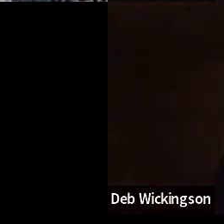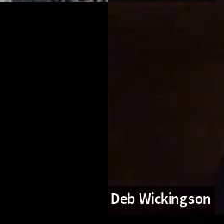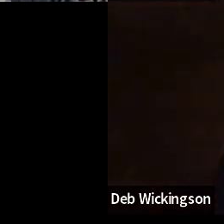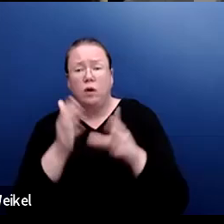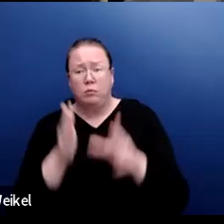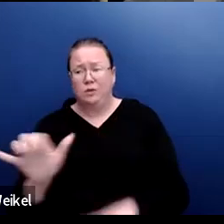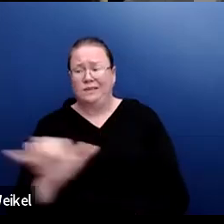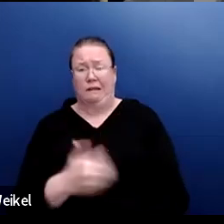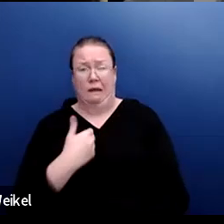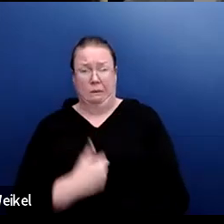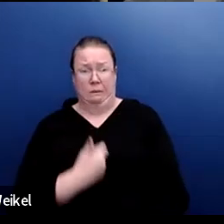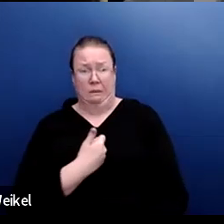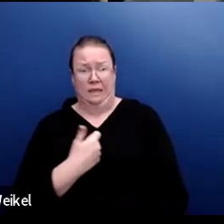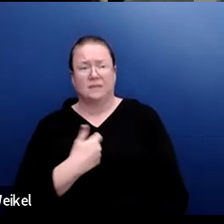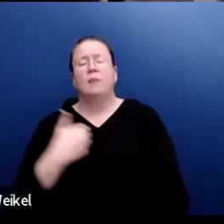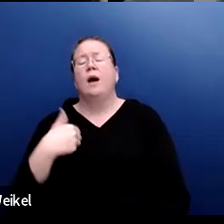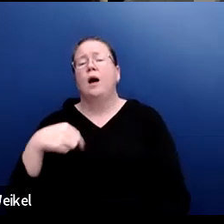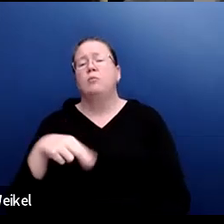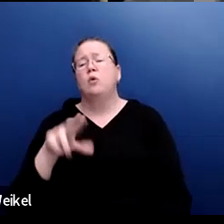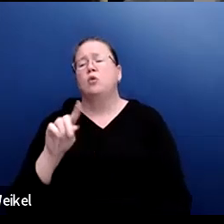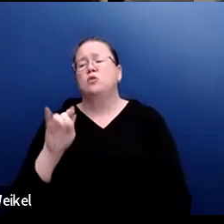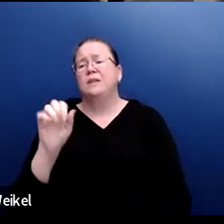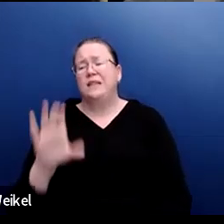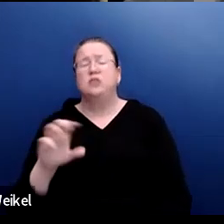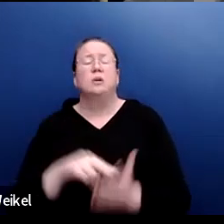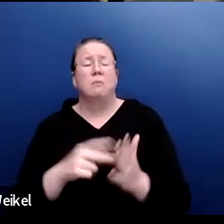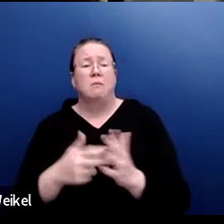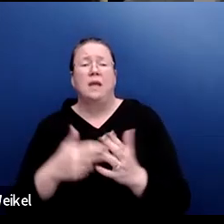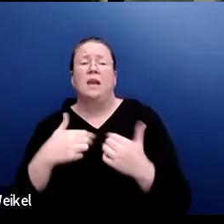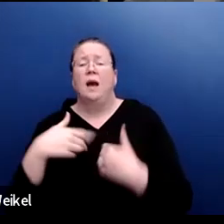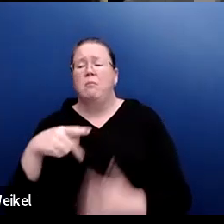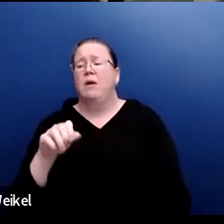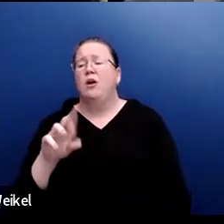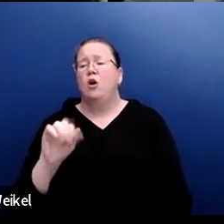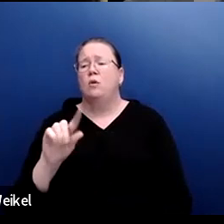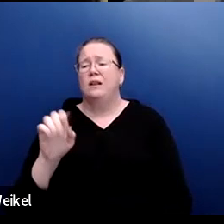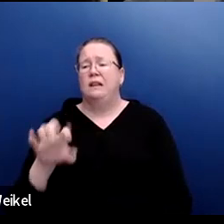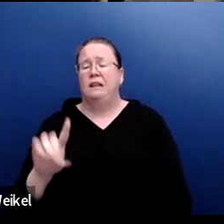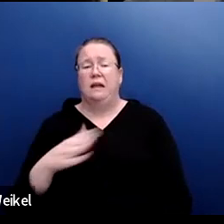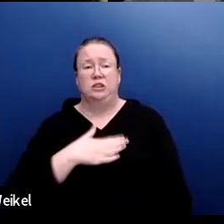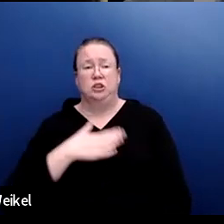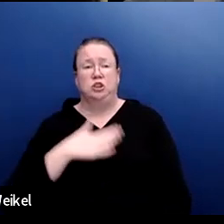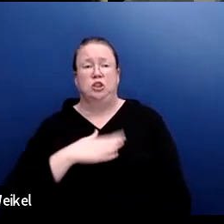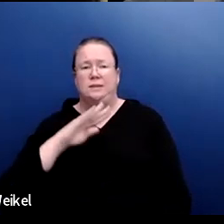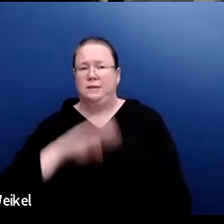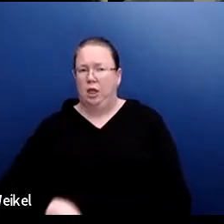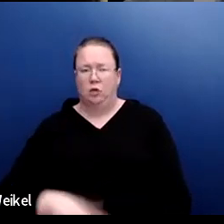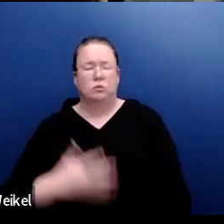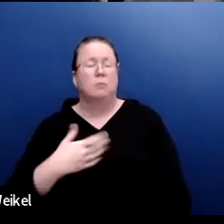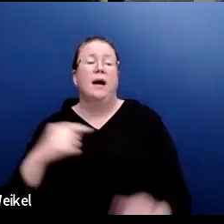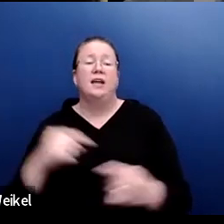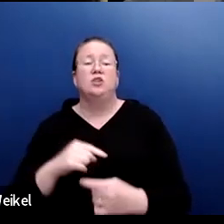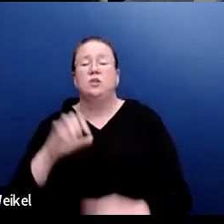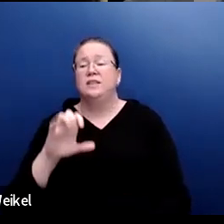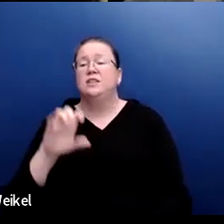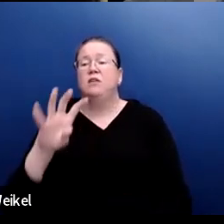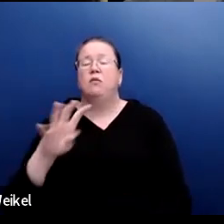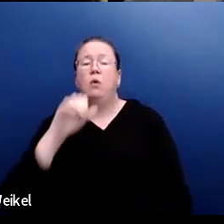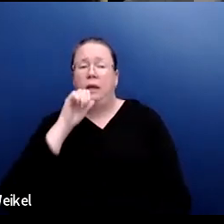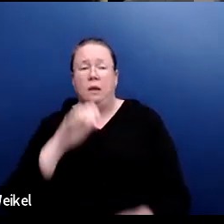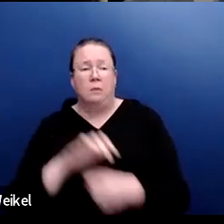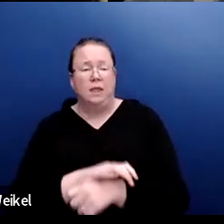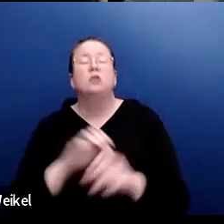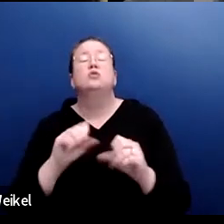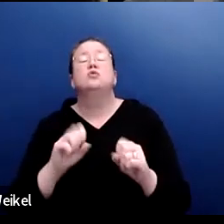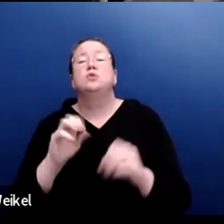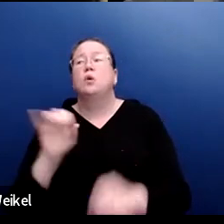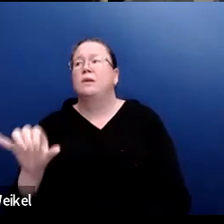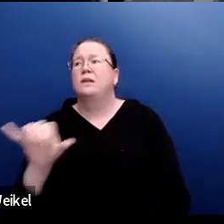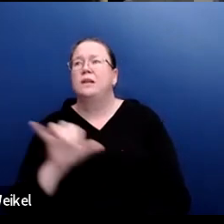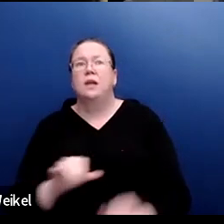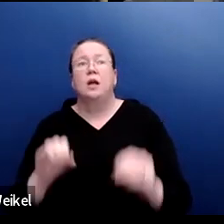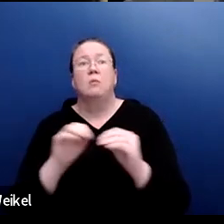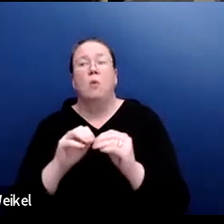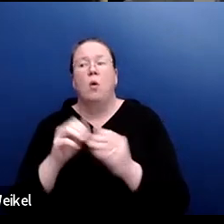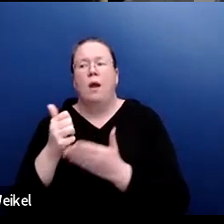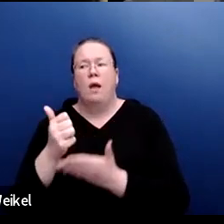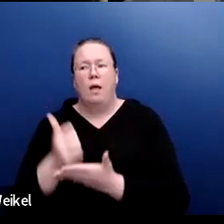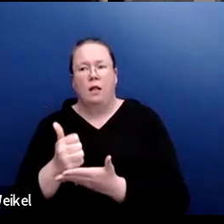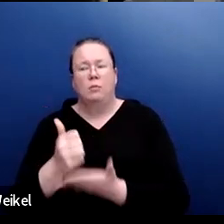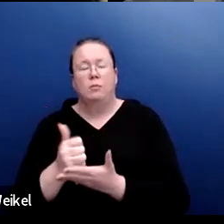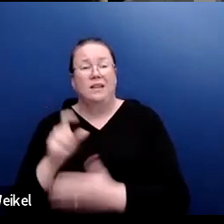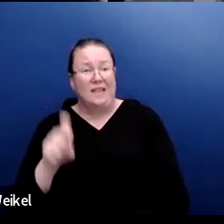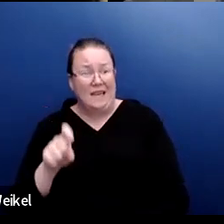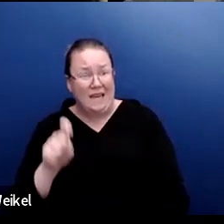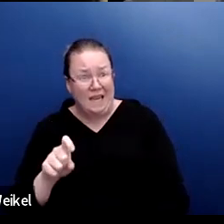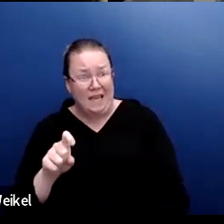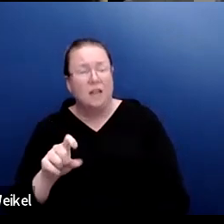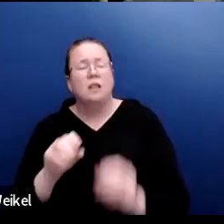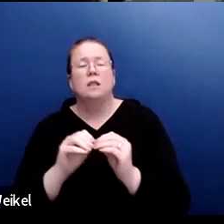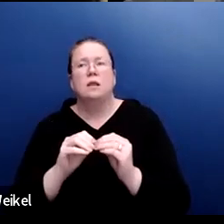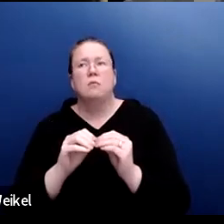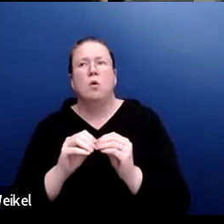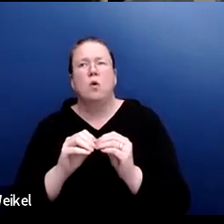facility, they didn't arrange transportation, that became a goal and I'm like wow how can I control something that the facility is supposed to take care all. They were like holding things that this facility was supposed to provide against me, like medication. I heard we are not -- you are not taking her medication